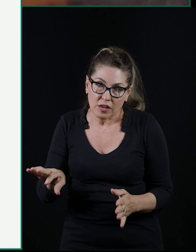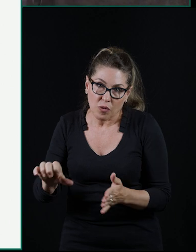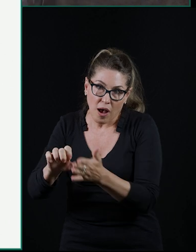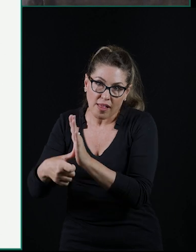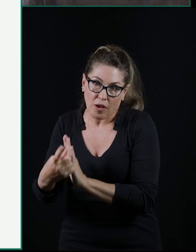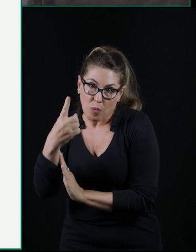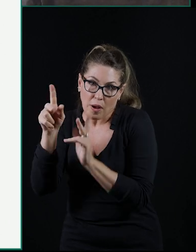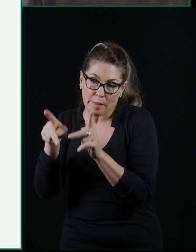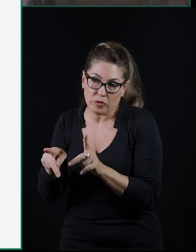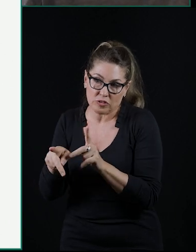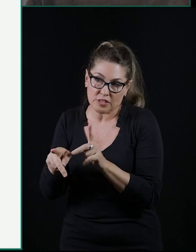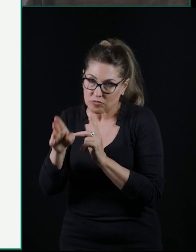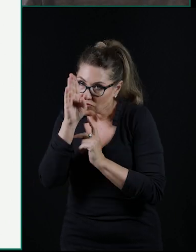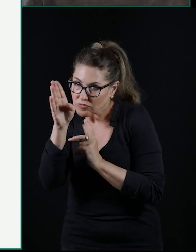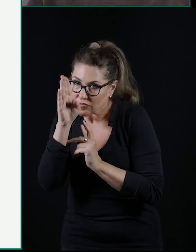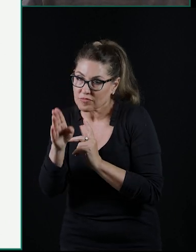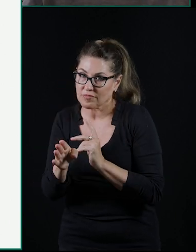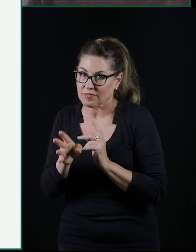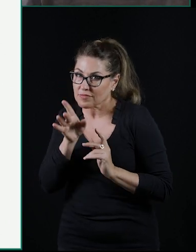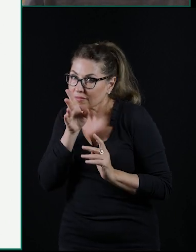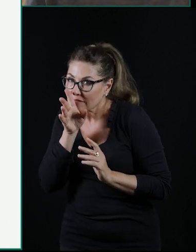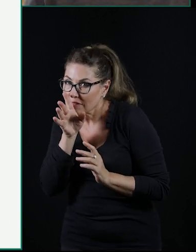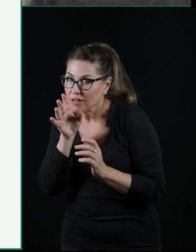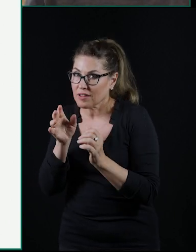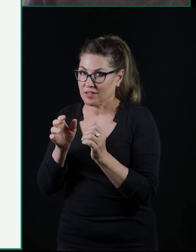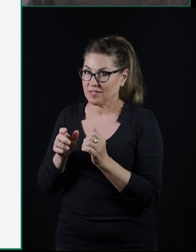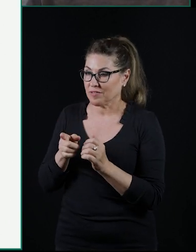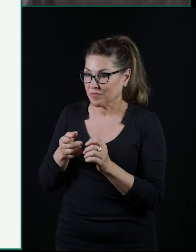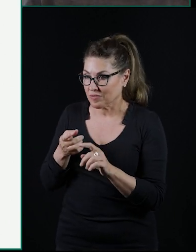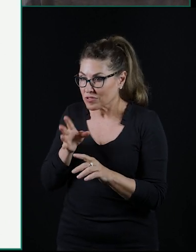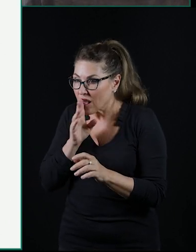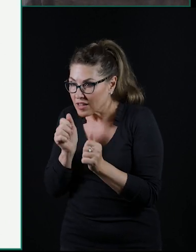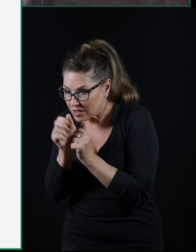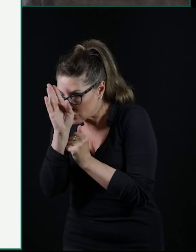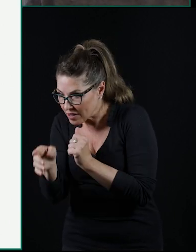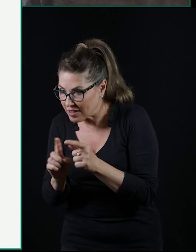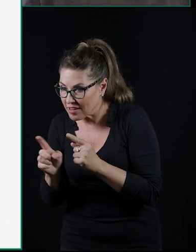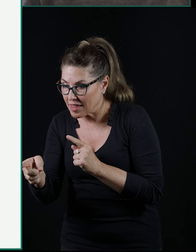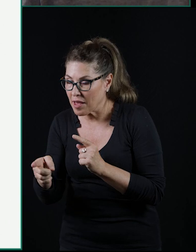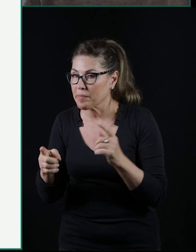only to them, while still receiving audio from the rest of the team or group.